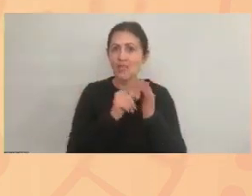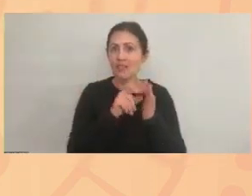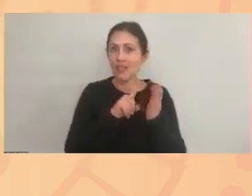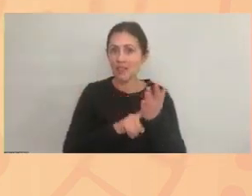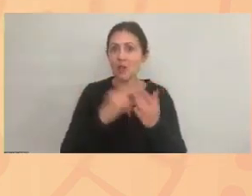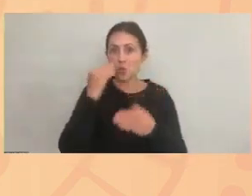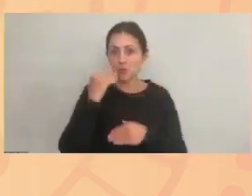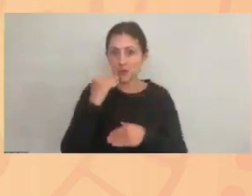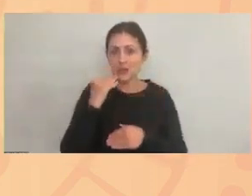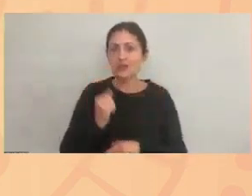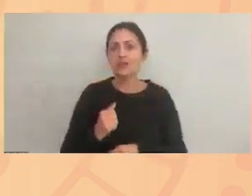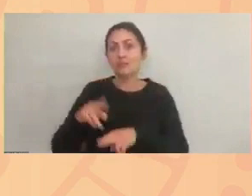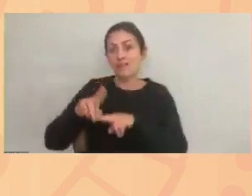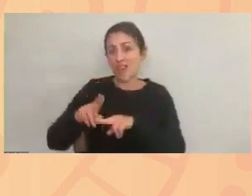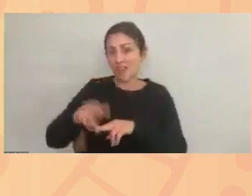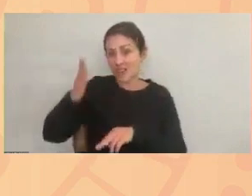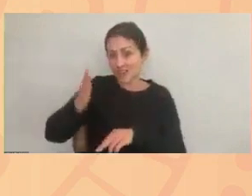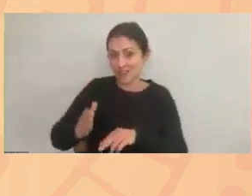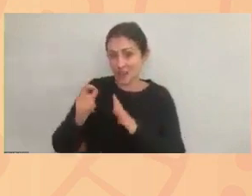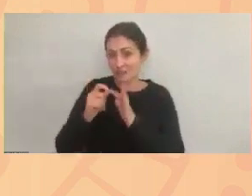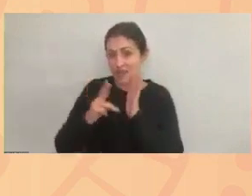My father's a PNG man.